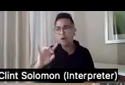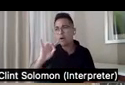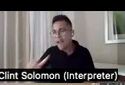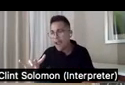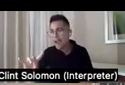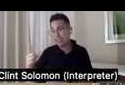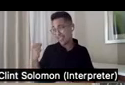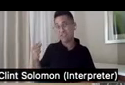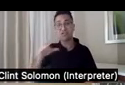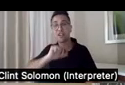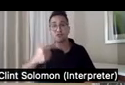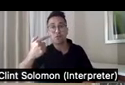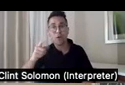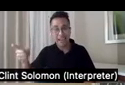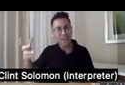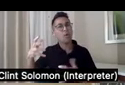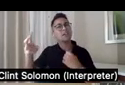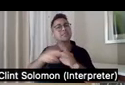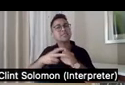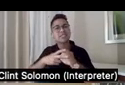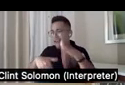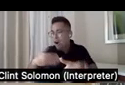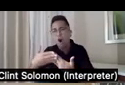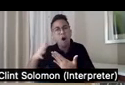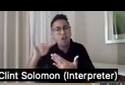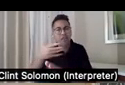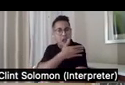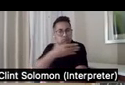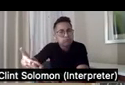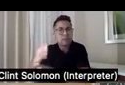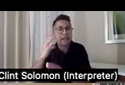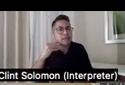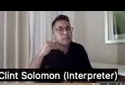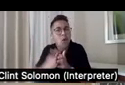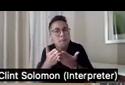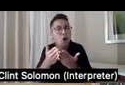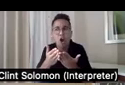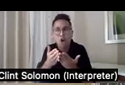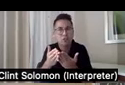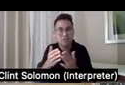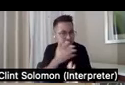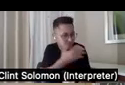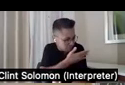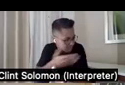he wants to save all of those experience books from when he was very very young and he has no